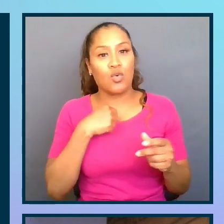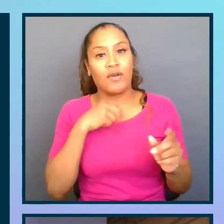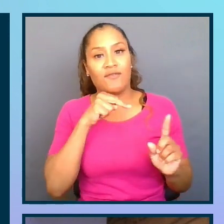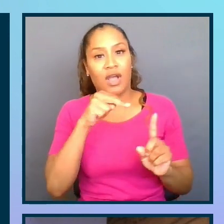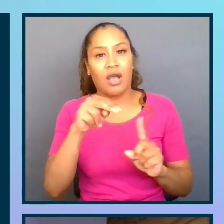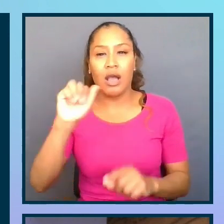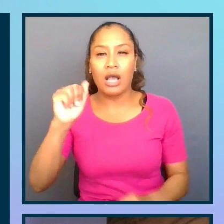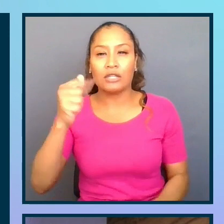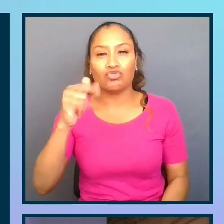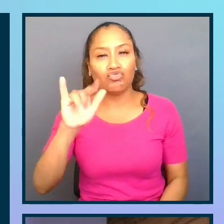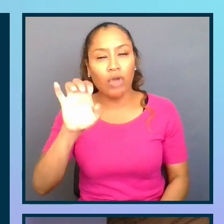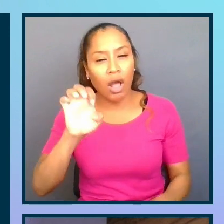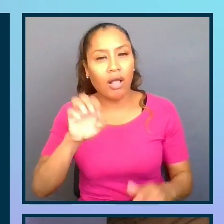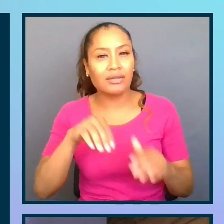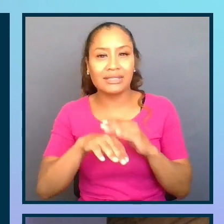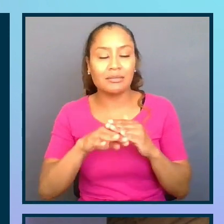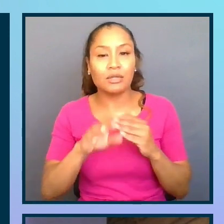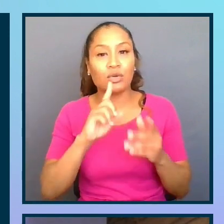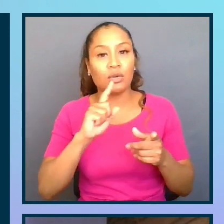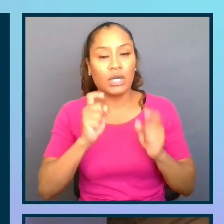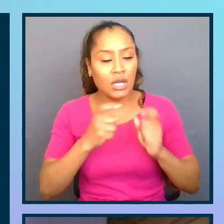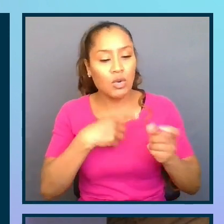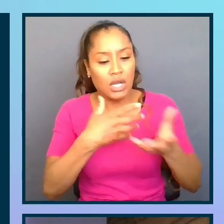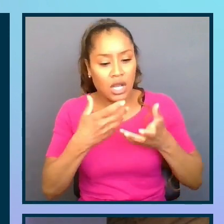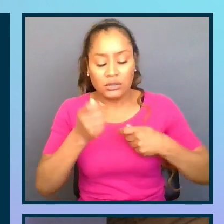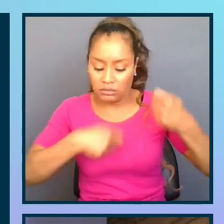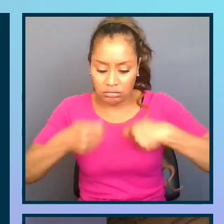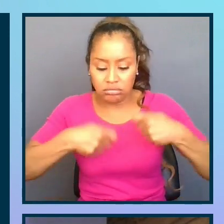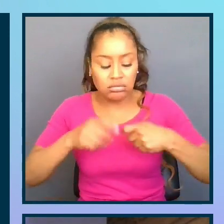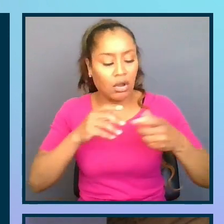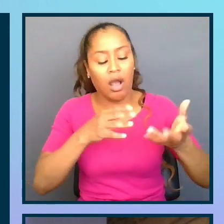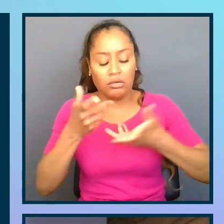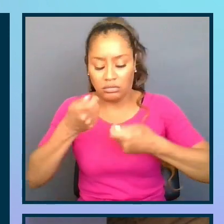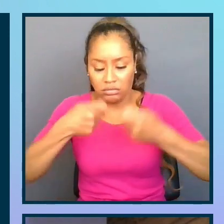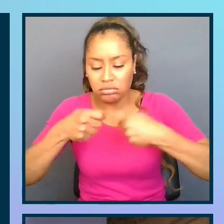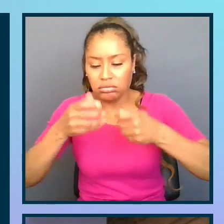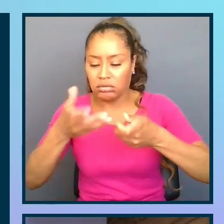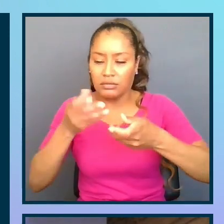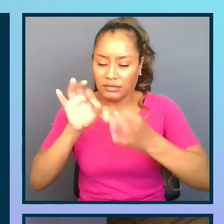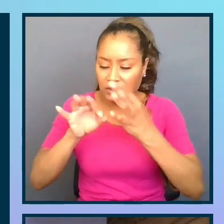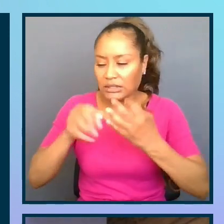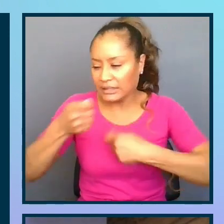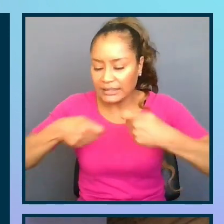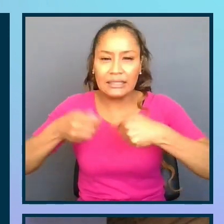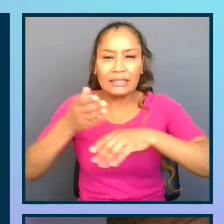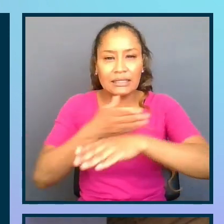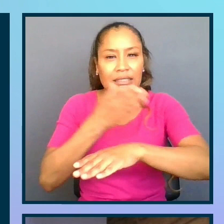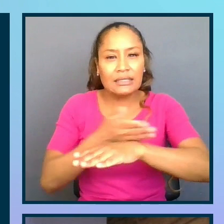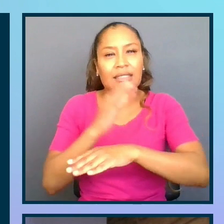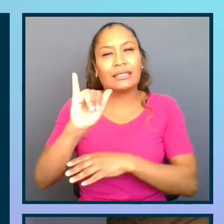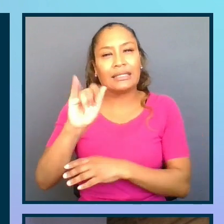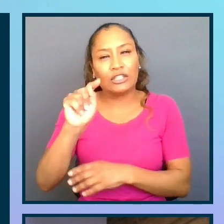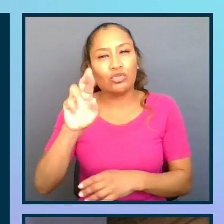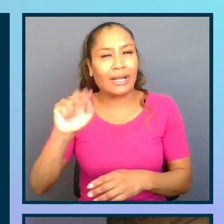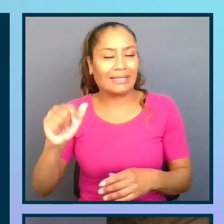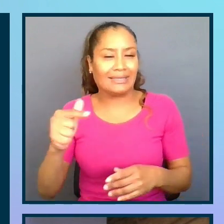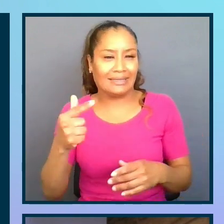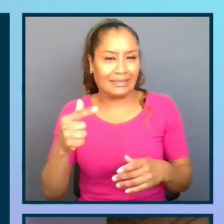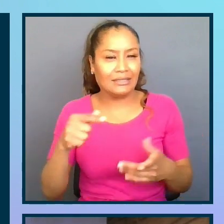we are constantly iterating and looking at our approach and making sure that we are keeping accessibility in front of mind.